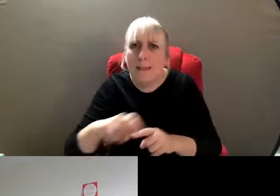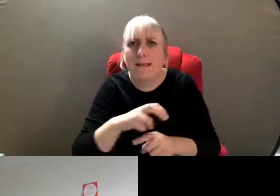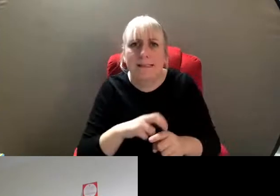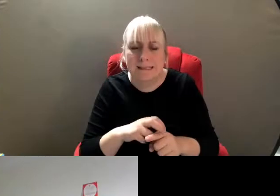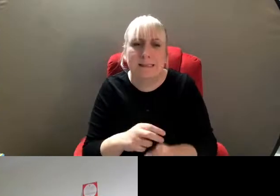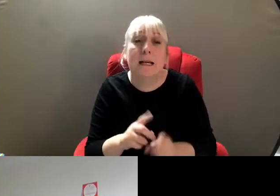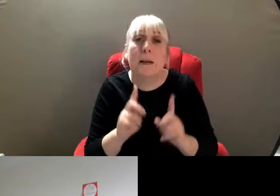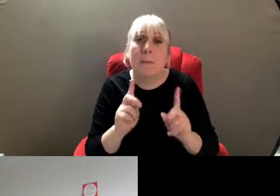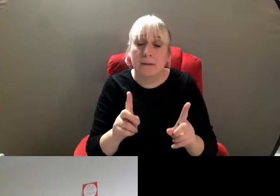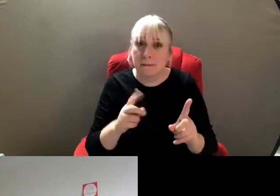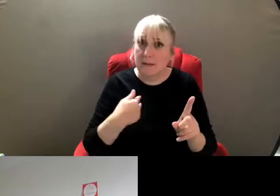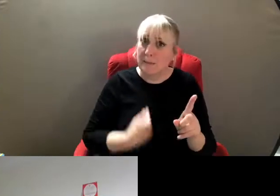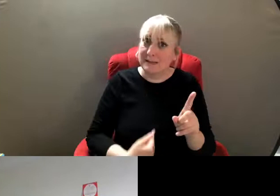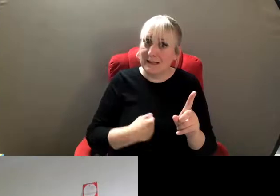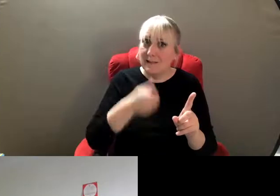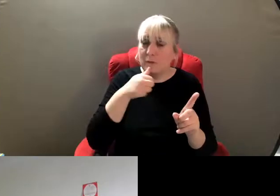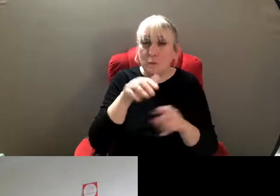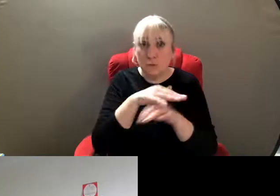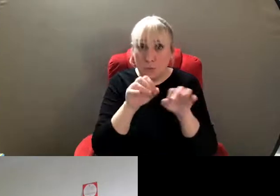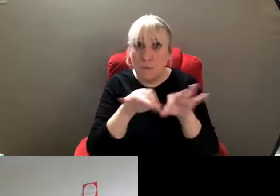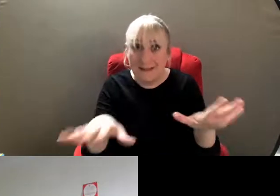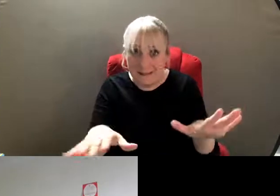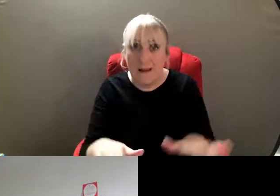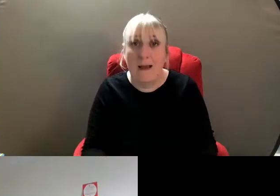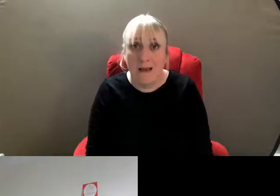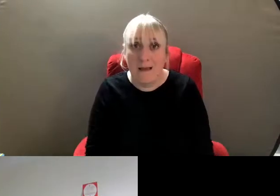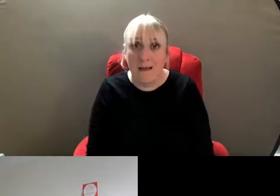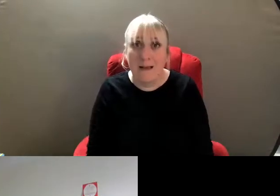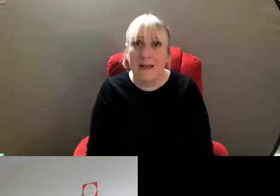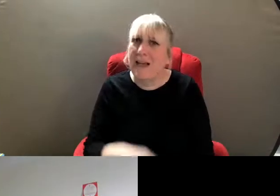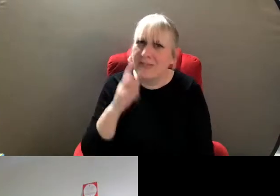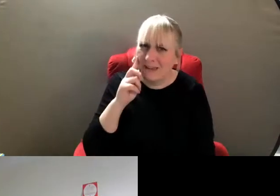i use social media a lot and actually i think that comes a lot from both the pandemic and